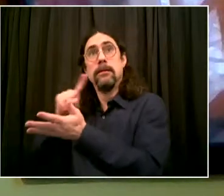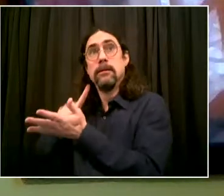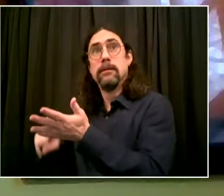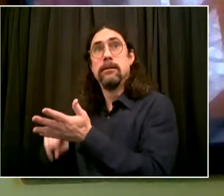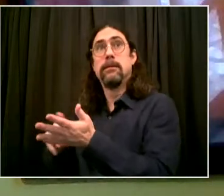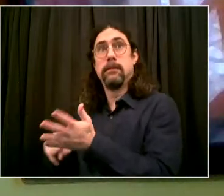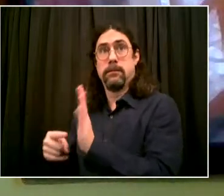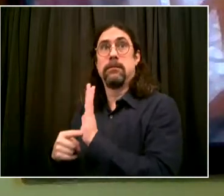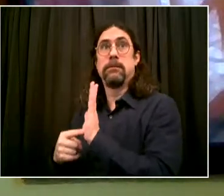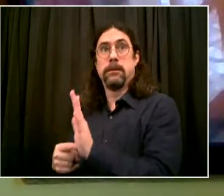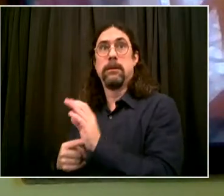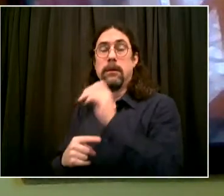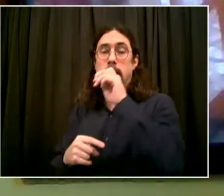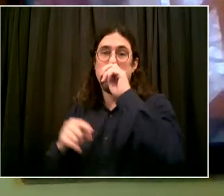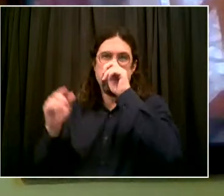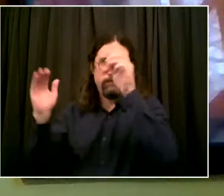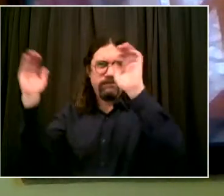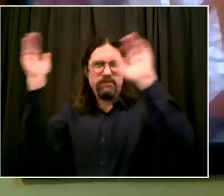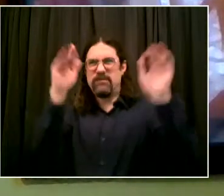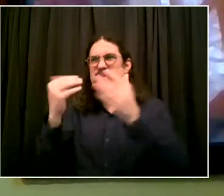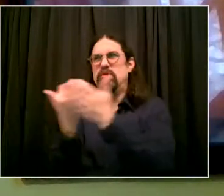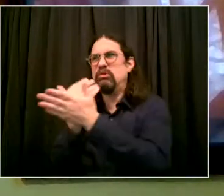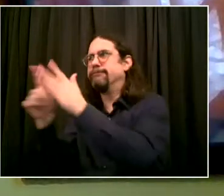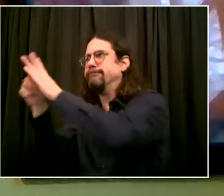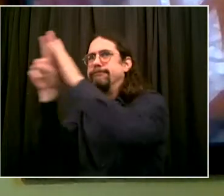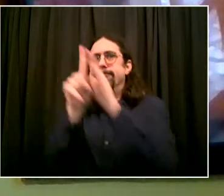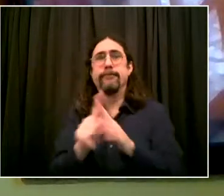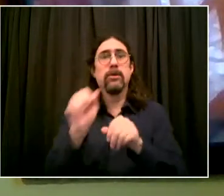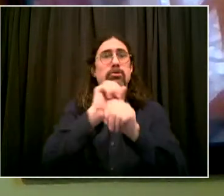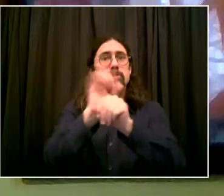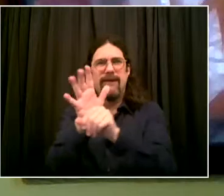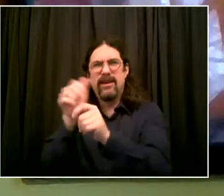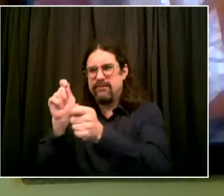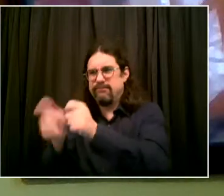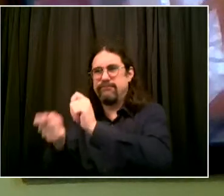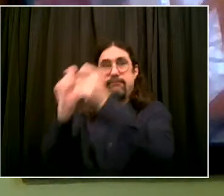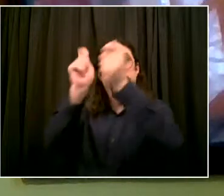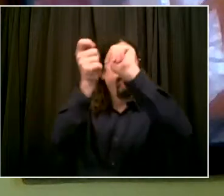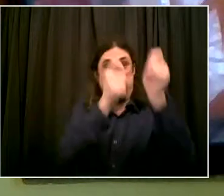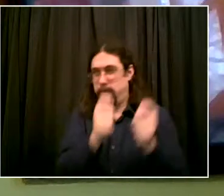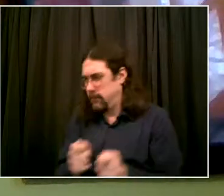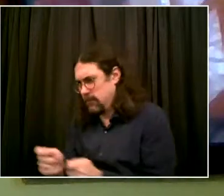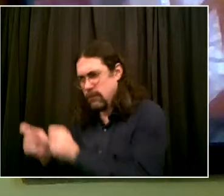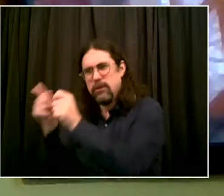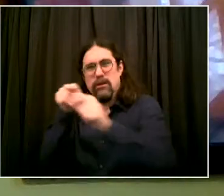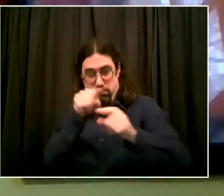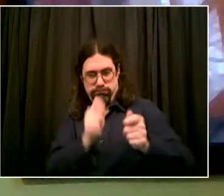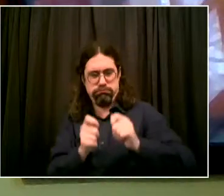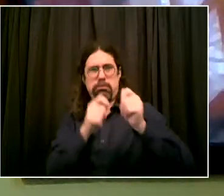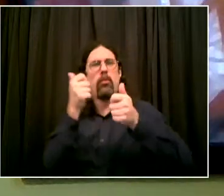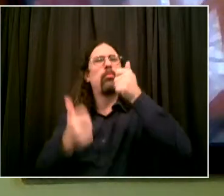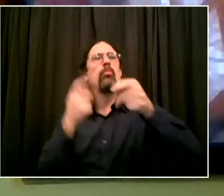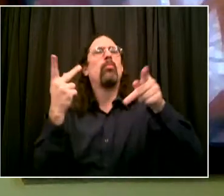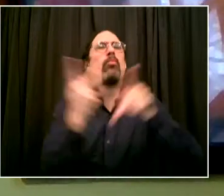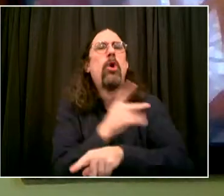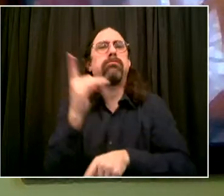ALSO BE A LITTLE MORE DANGEROUS. THAT IS STILL PRELIMINARY INFORMATION. T IT ISNDOE''QUT IT HAVE THE SOLID FOUNDING OF MULTIPLE DIDIEFFEFFT REN STUDIES SEWER TRACKING IT CAREFULLY. WHAT IS REALLY